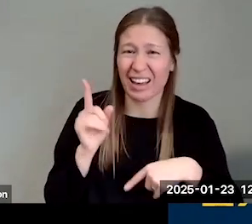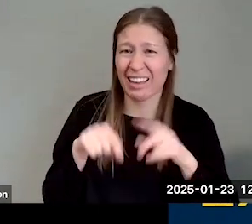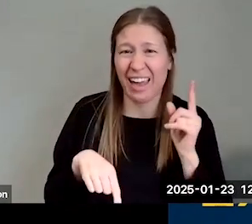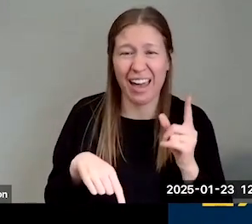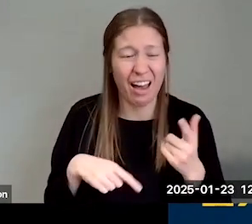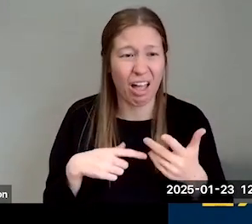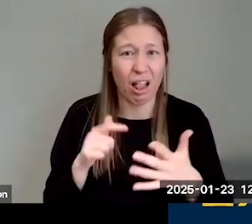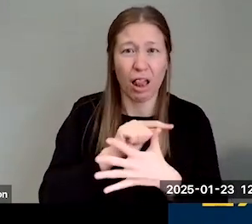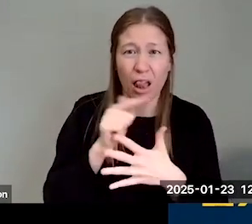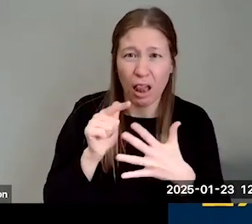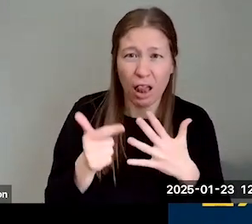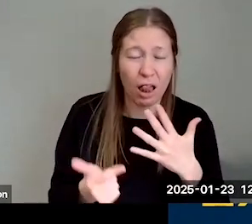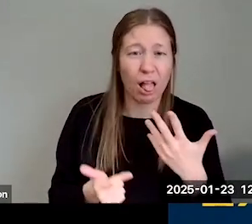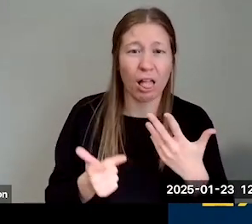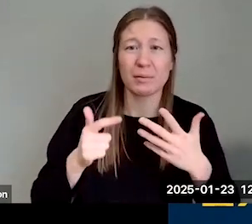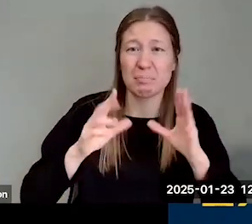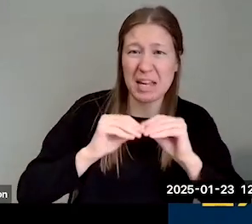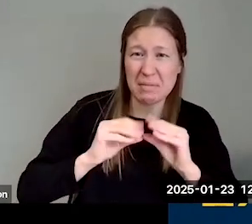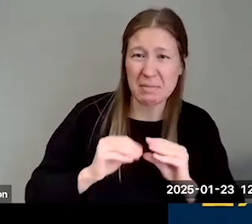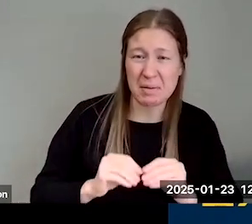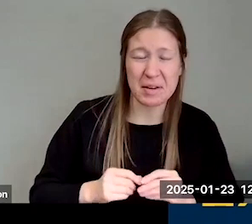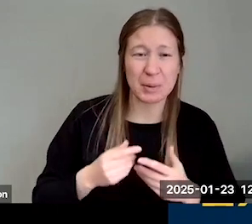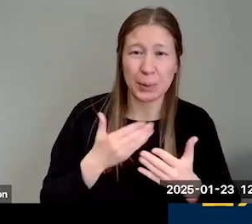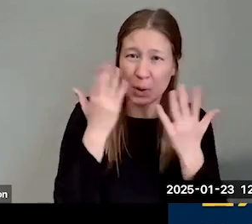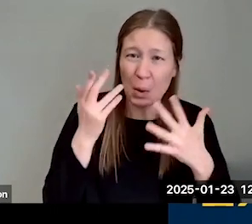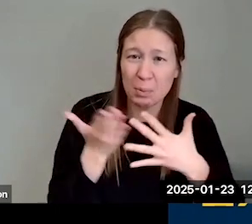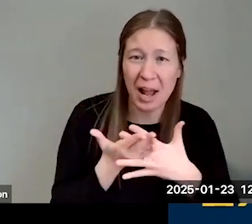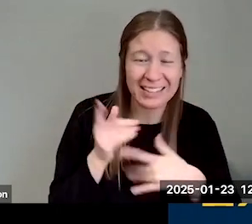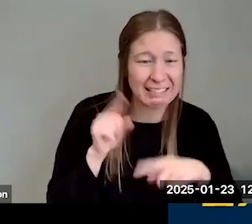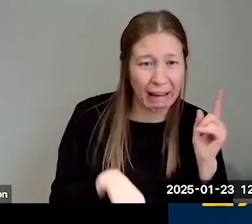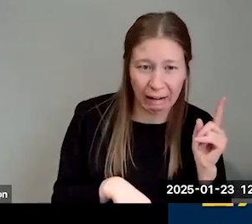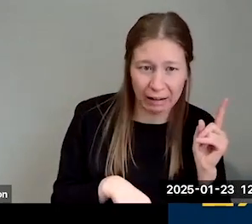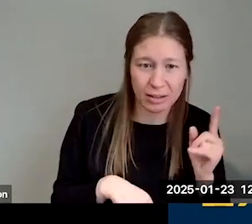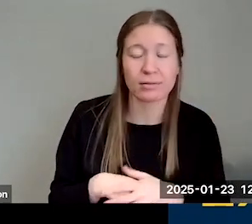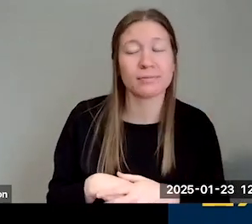because they need to decompress. Somebody who reports that their condition flared up,